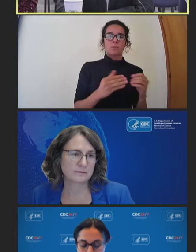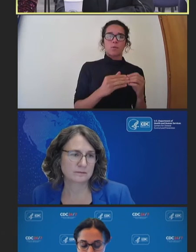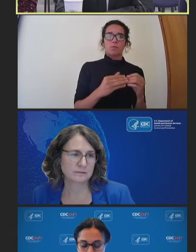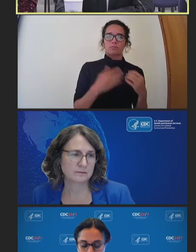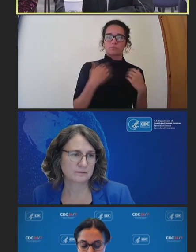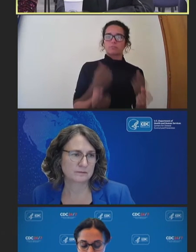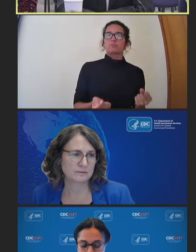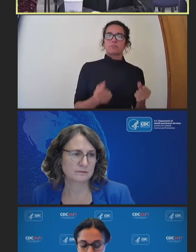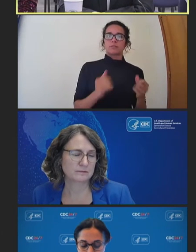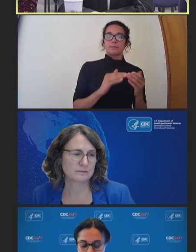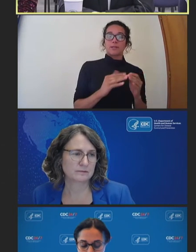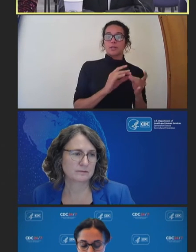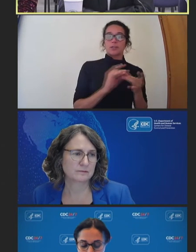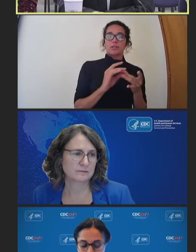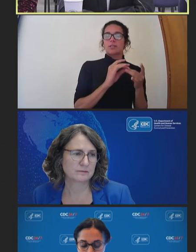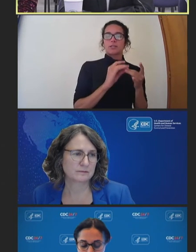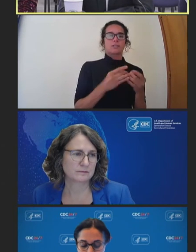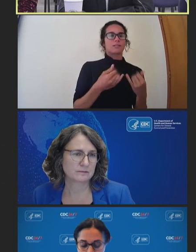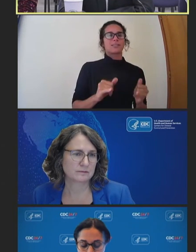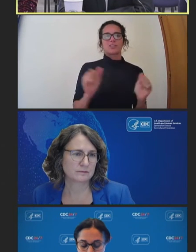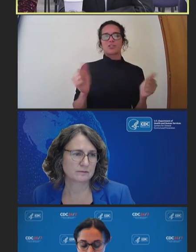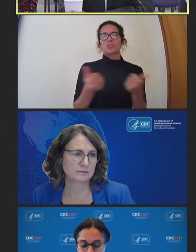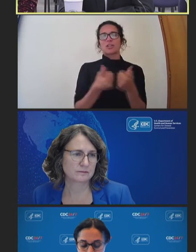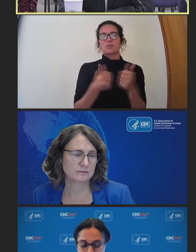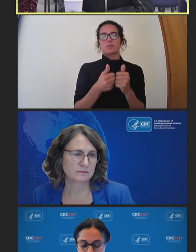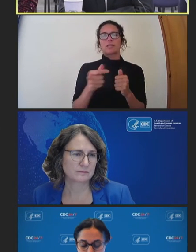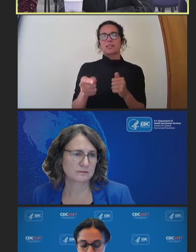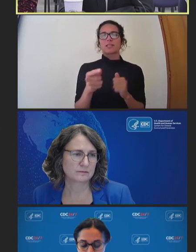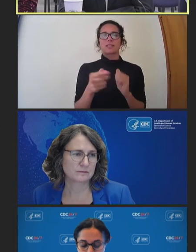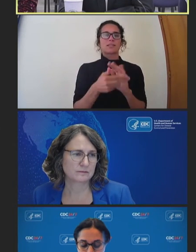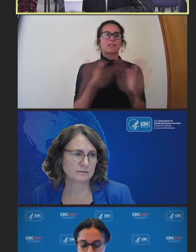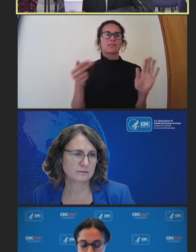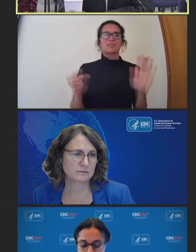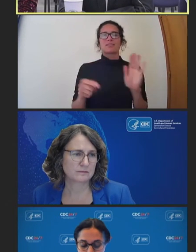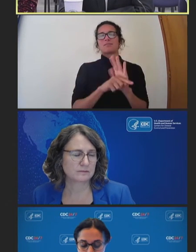I see a real challenge with stigma and identification, particularly in our rural